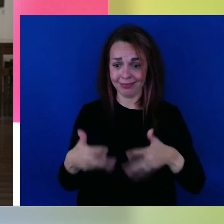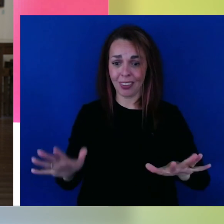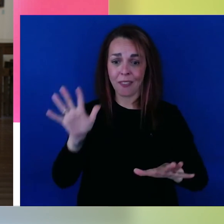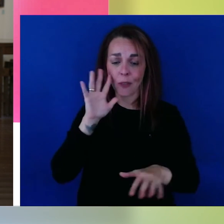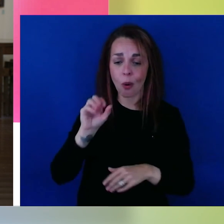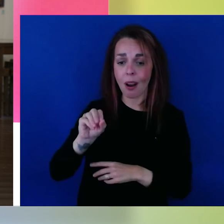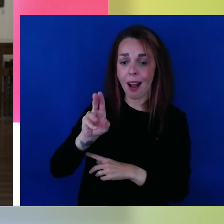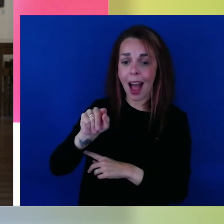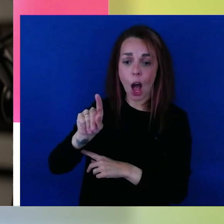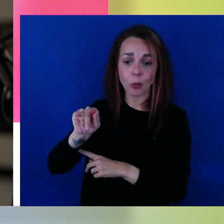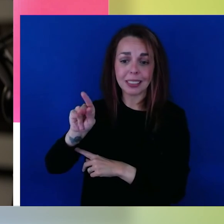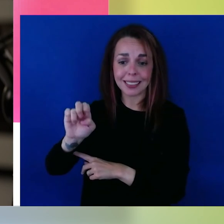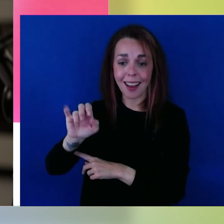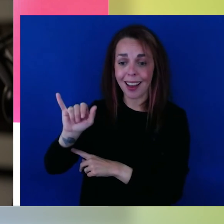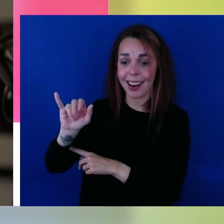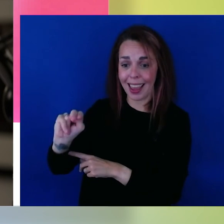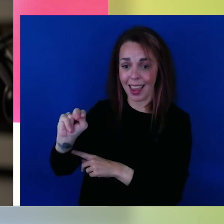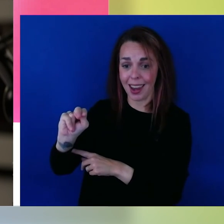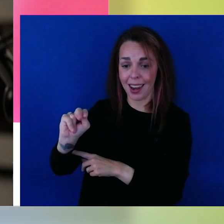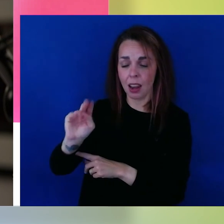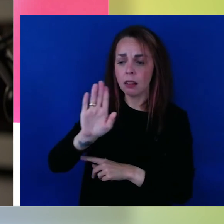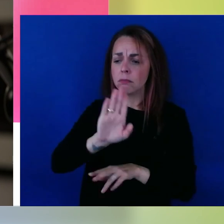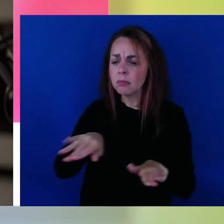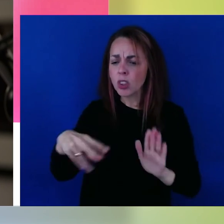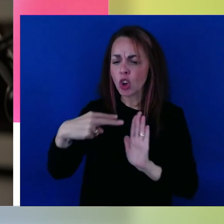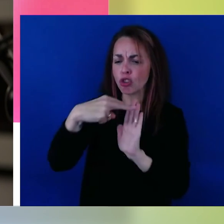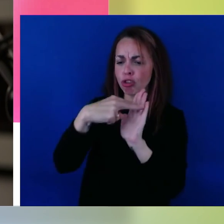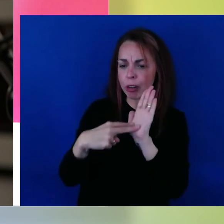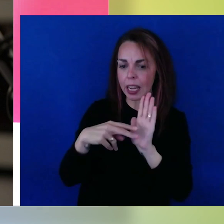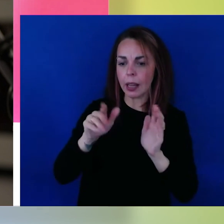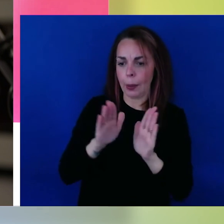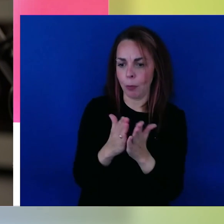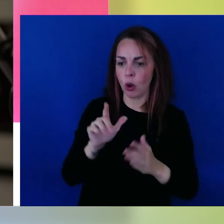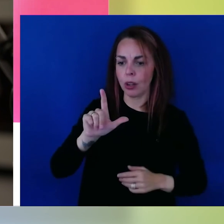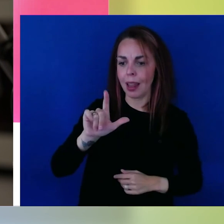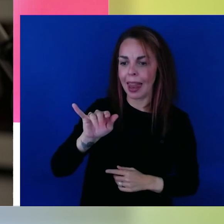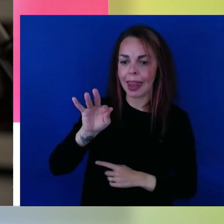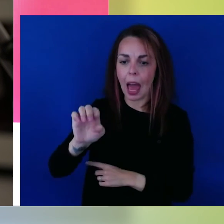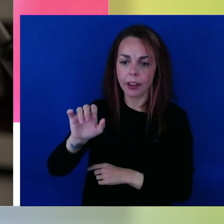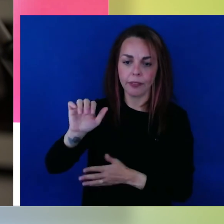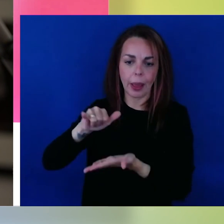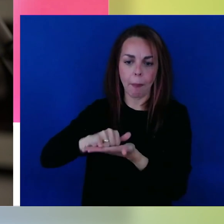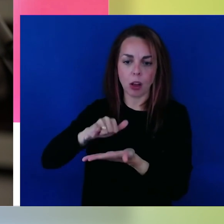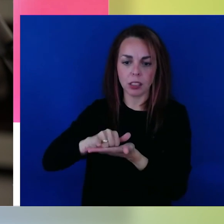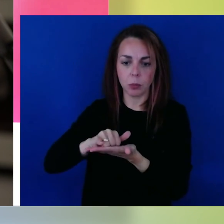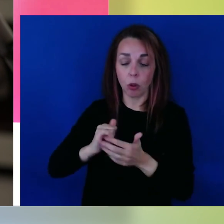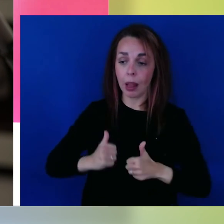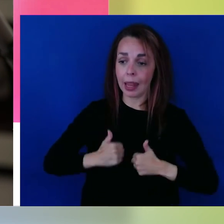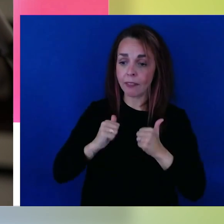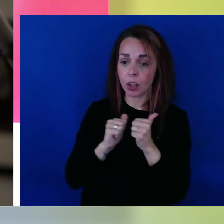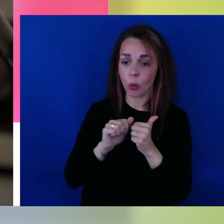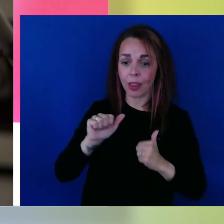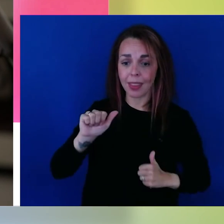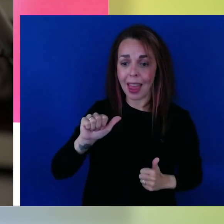Folks, please read "A Life Impossible: Living with ALS: Finding Peace and Wisdom